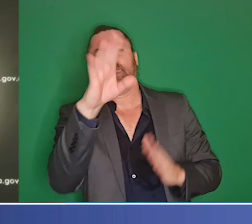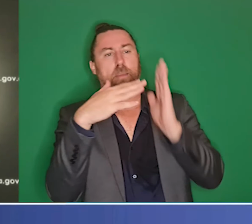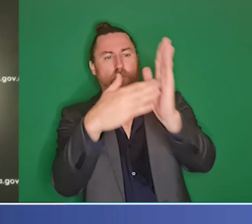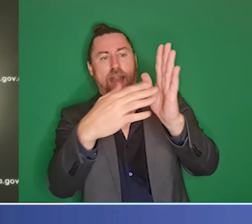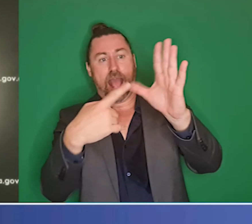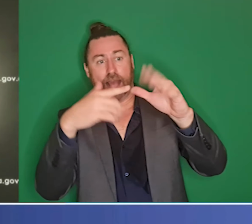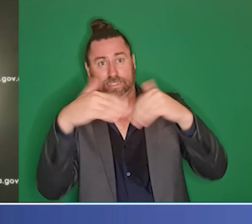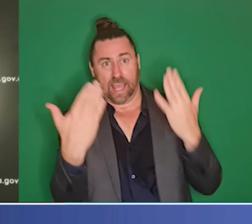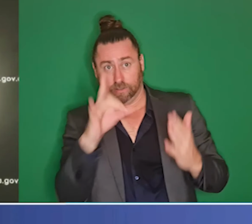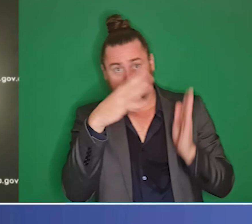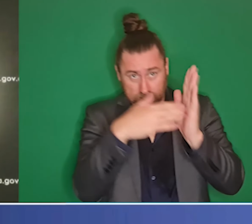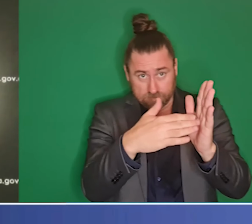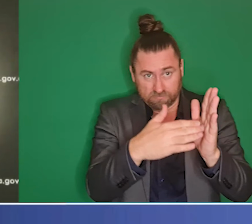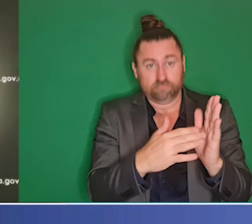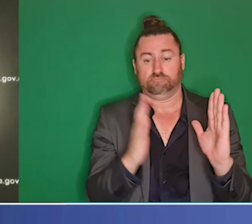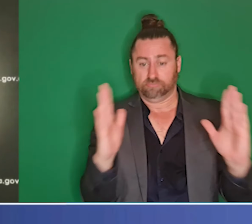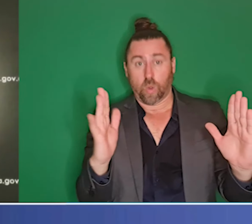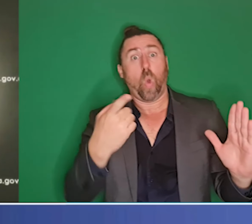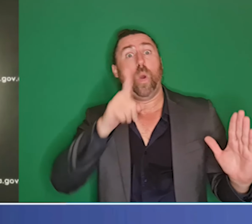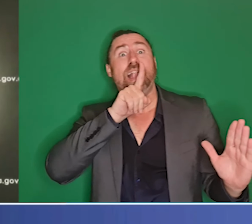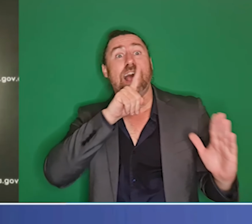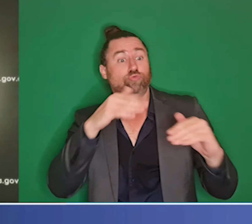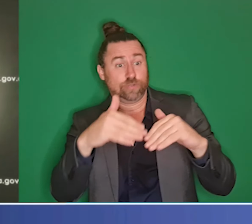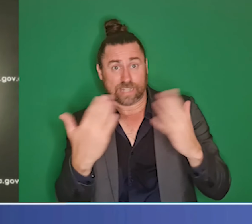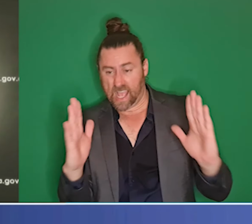over 100 days, that's a billion tests.